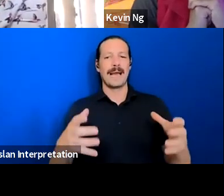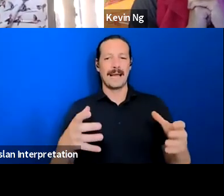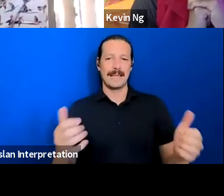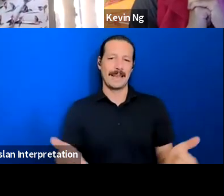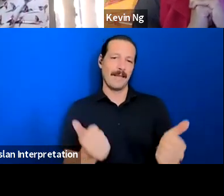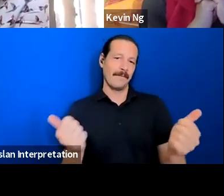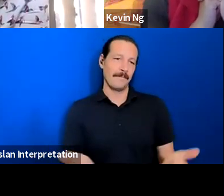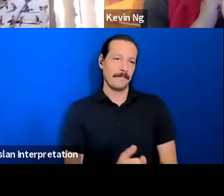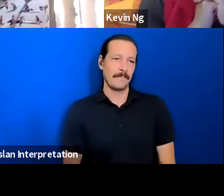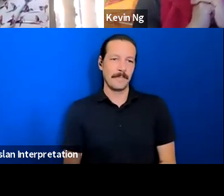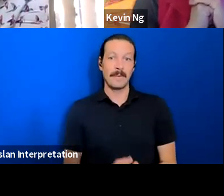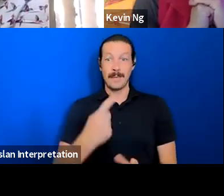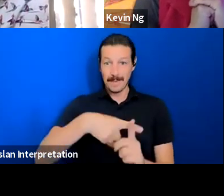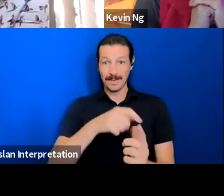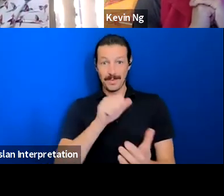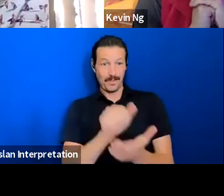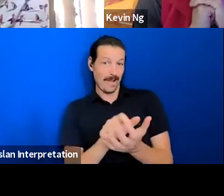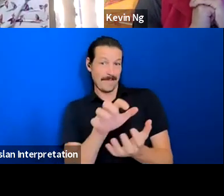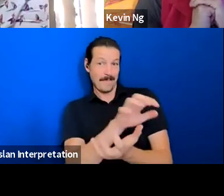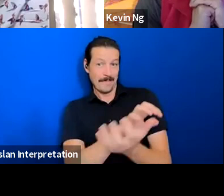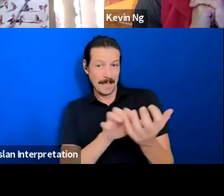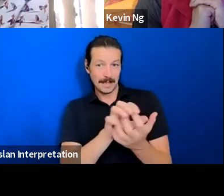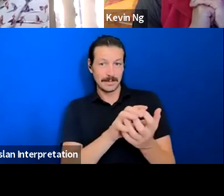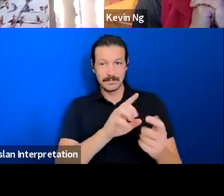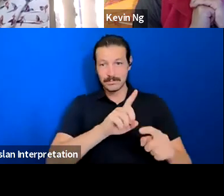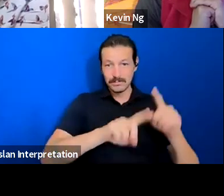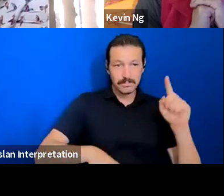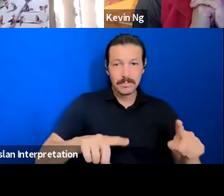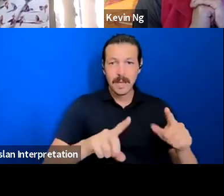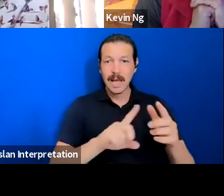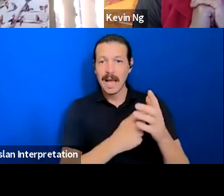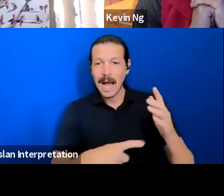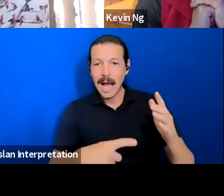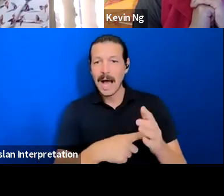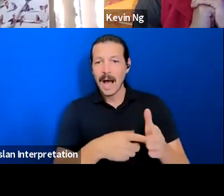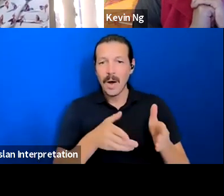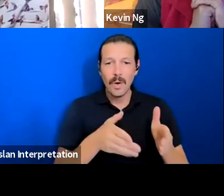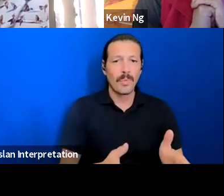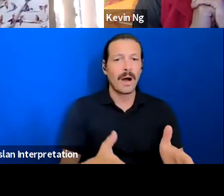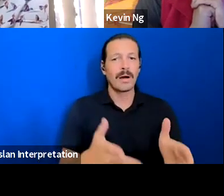good spread for each of those arts practice panels and a good representative spread of skills and